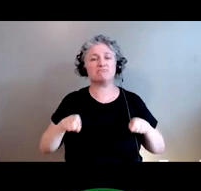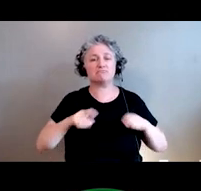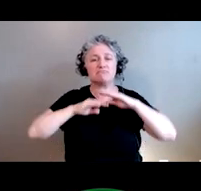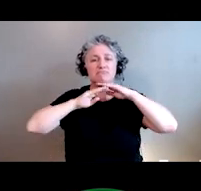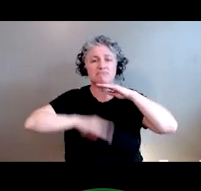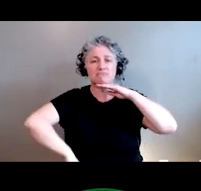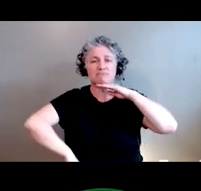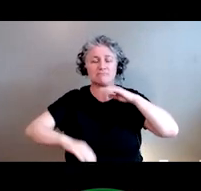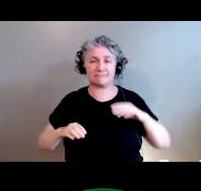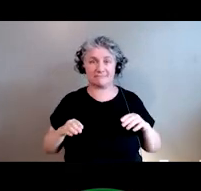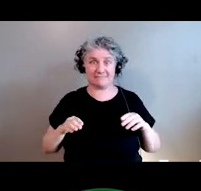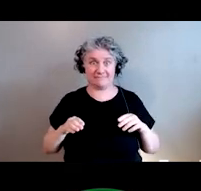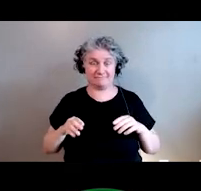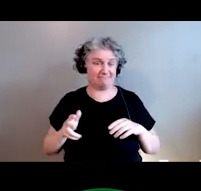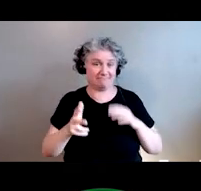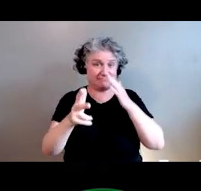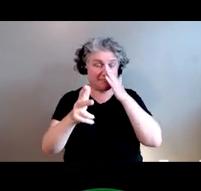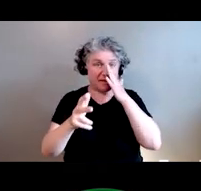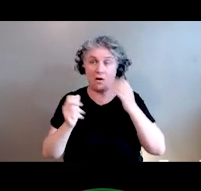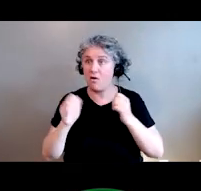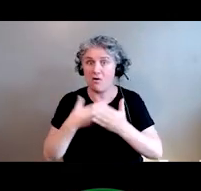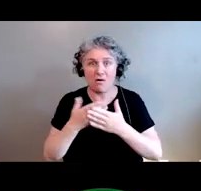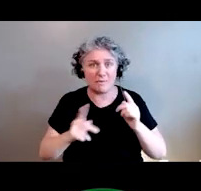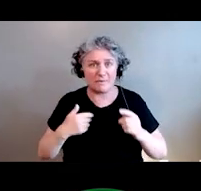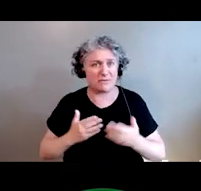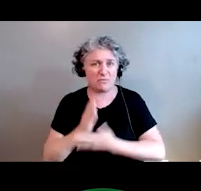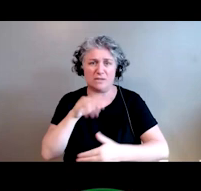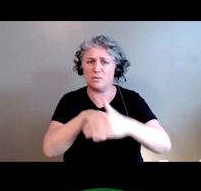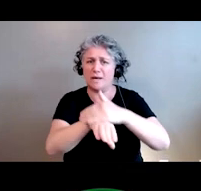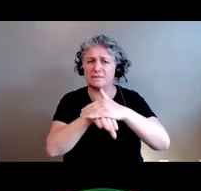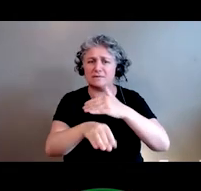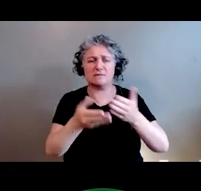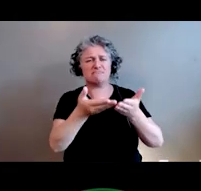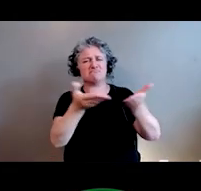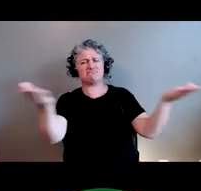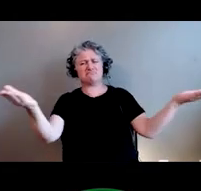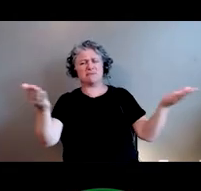To access the vast array array of parks that Canada has to offer and to have the experiences